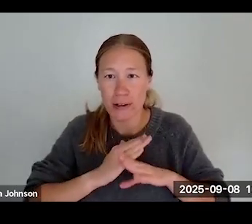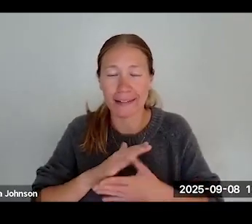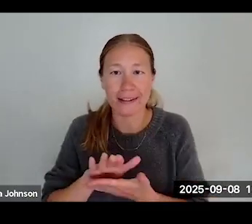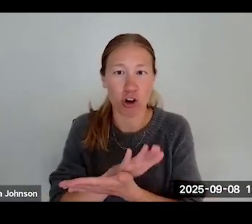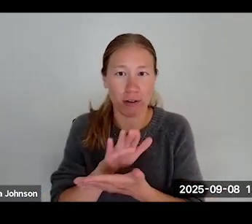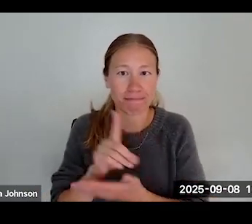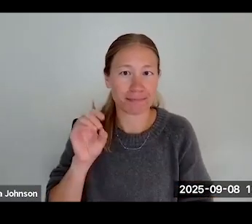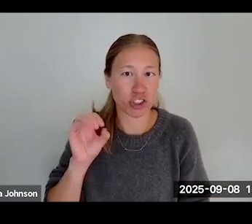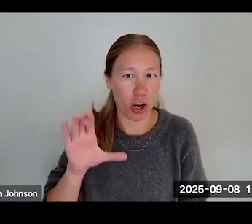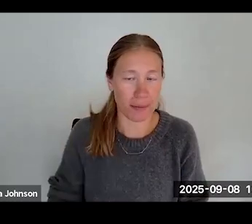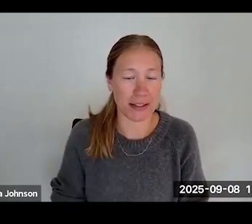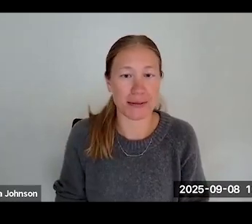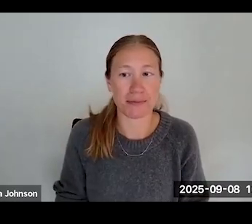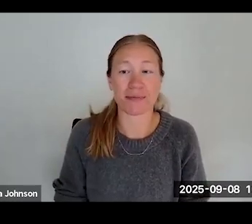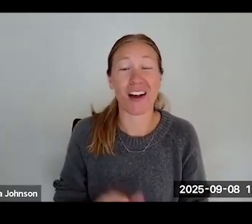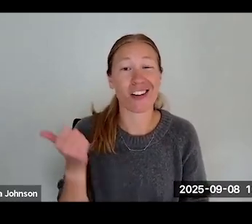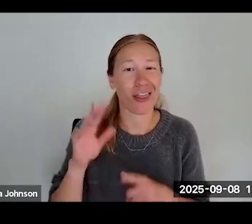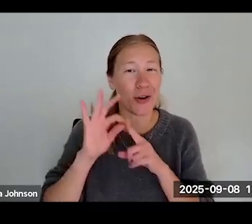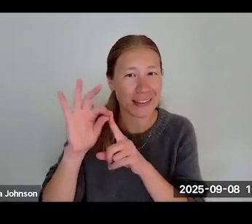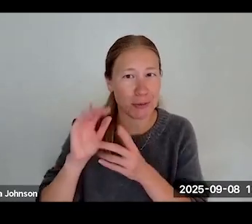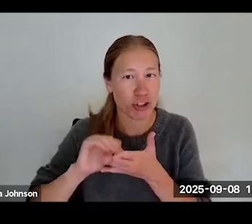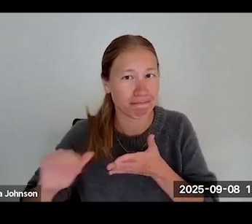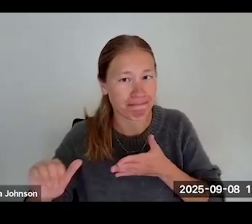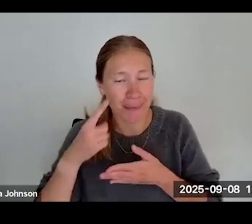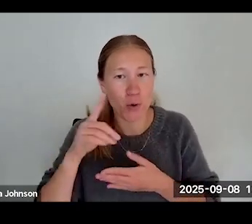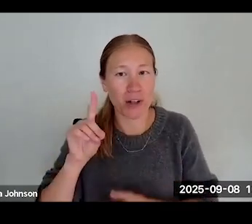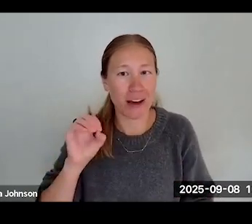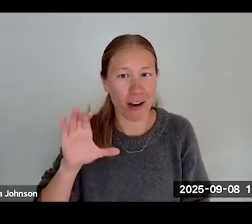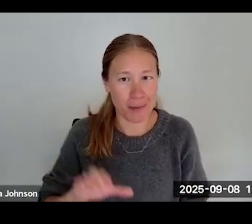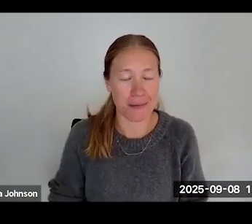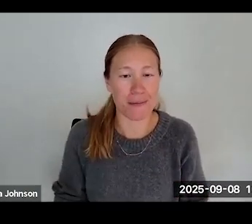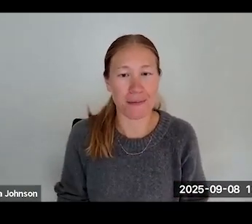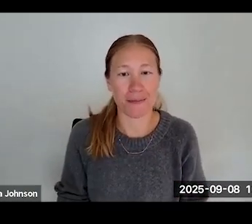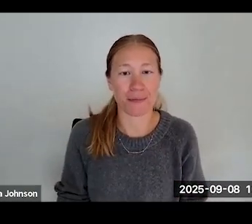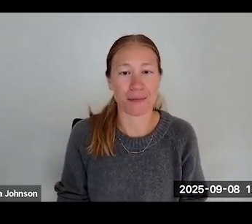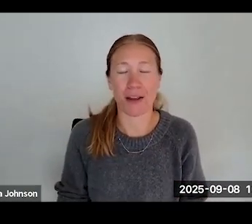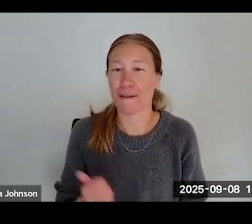So there's another exception for documents, and there's a couple of things that must be true